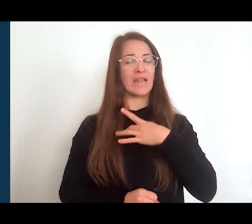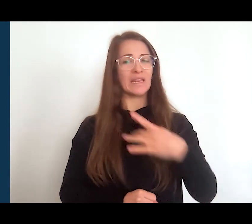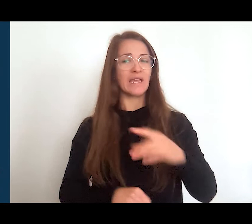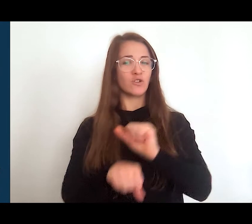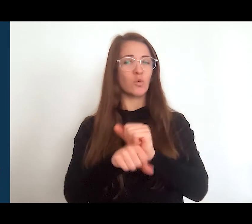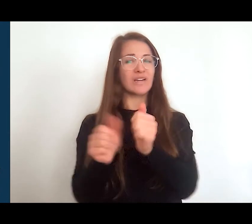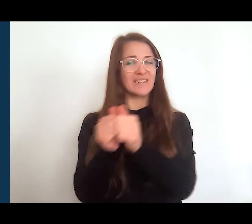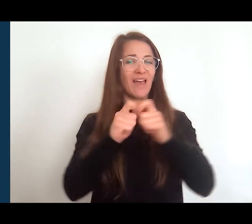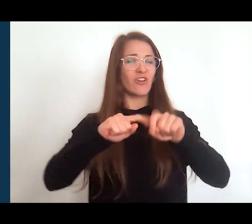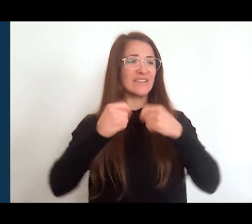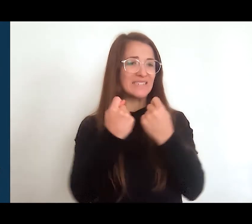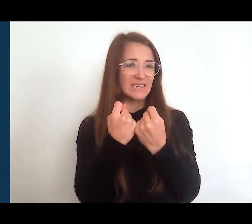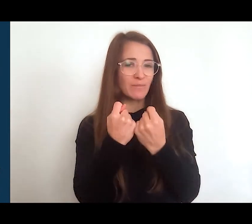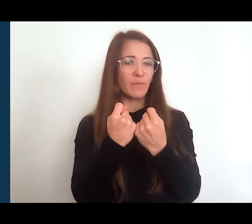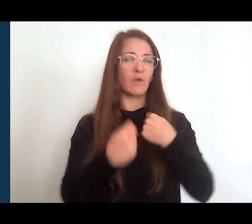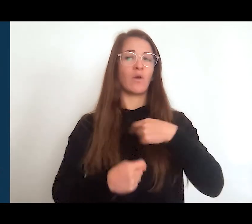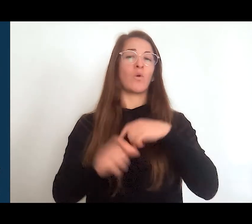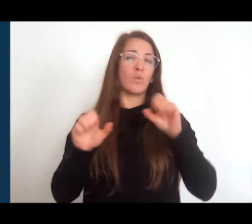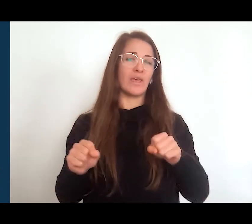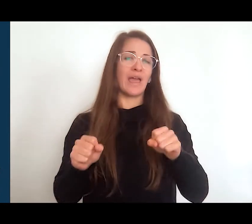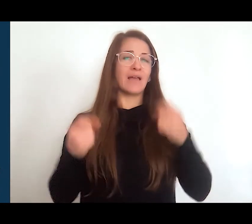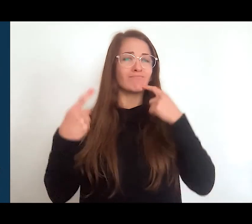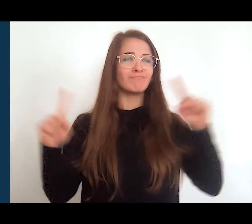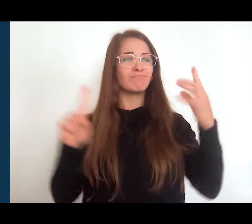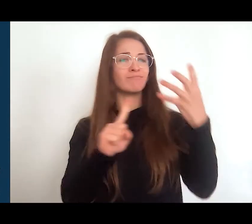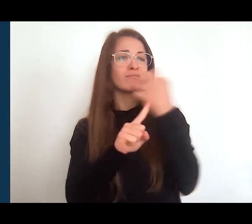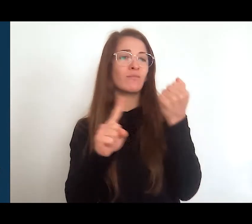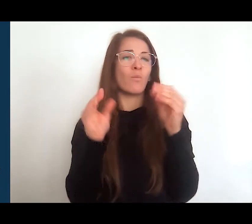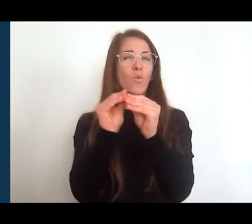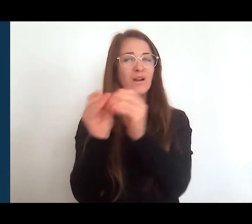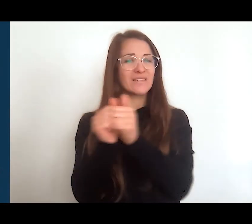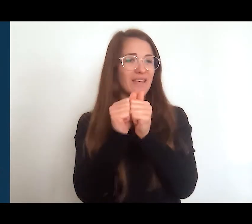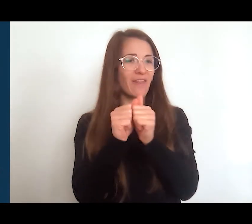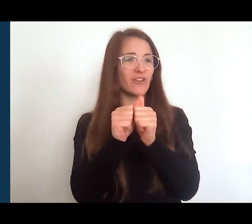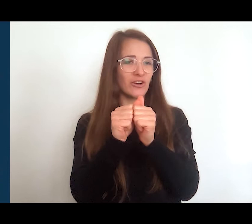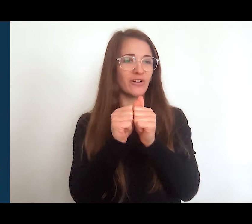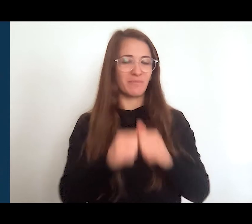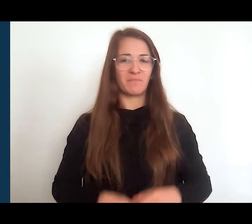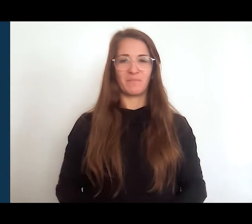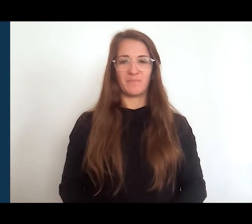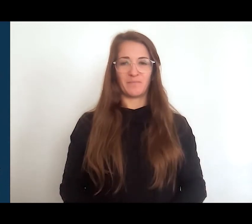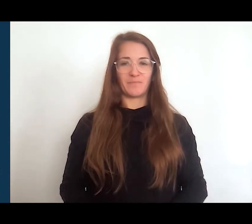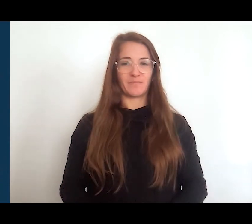COMMITTED AND WE LIKE TO WORK AS A TEAM. AND WE CAN GET MORE DONE